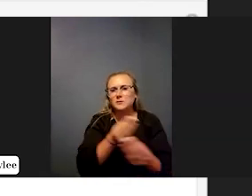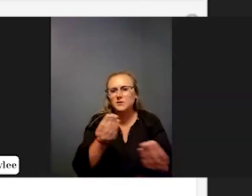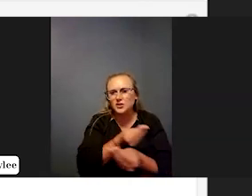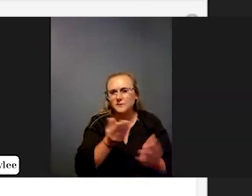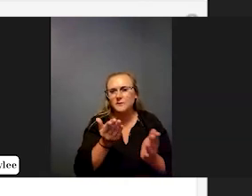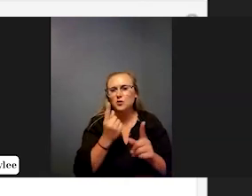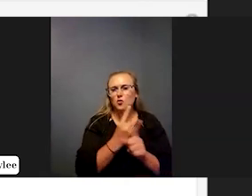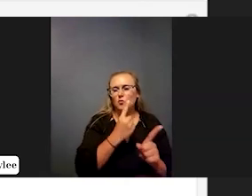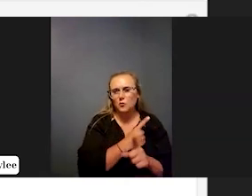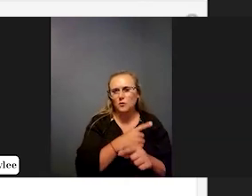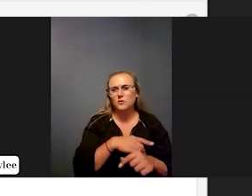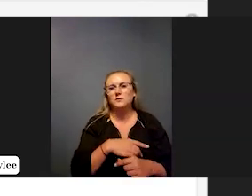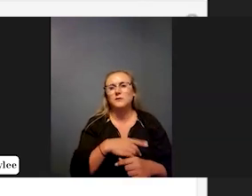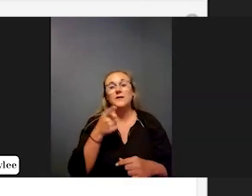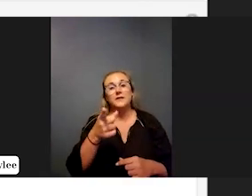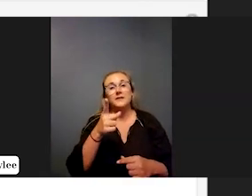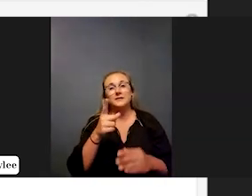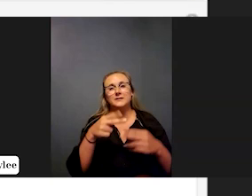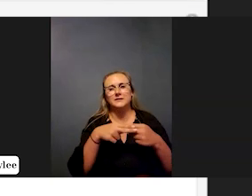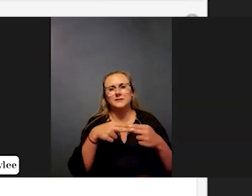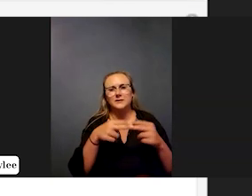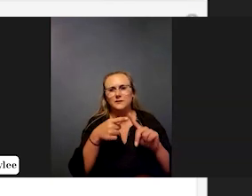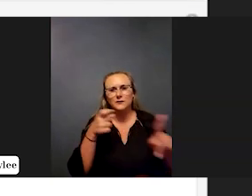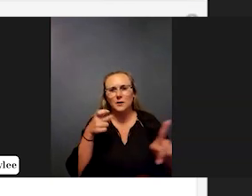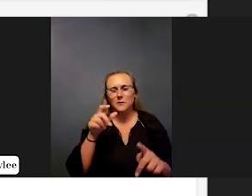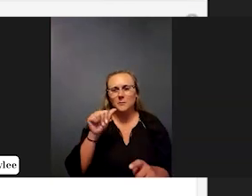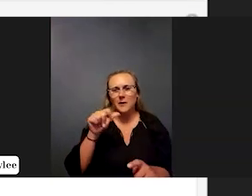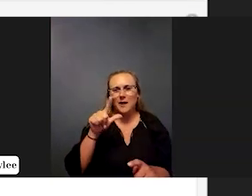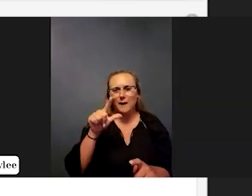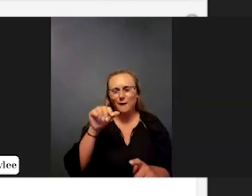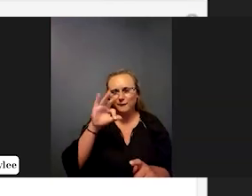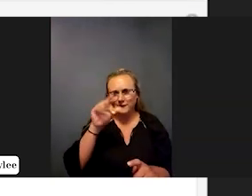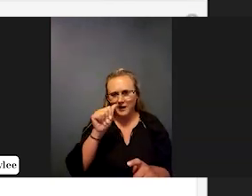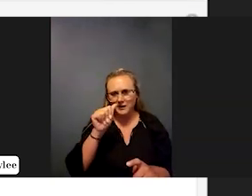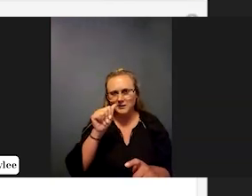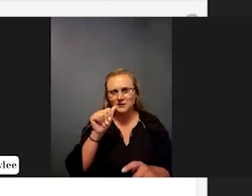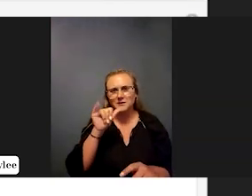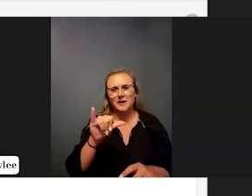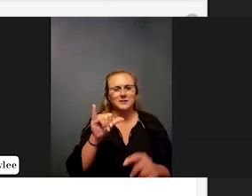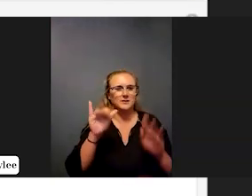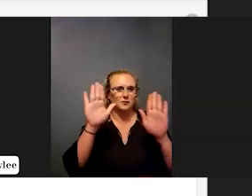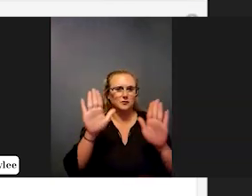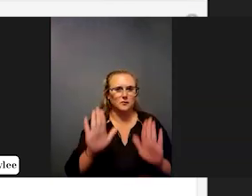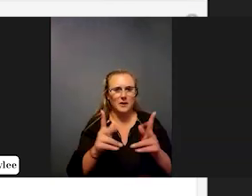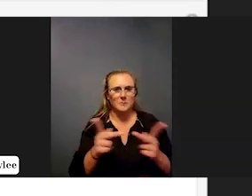This slide is taken from a Wolfram Alpha sample. It's a great place, um, for doing math on the web.